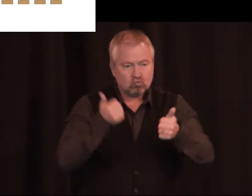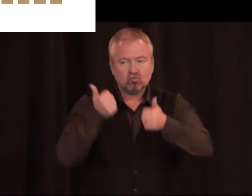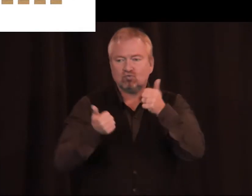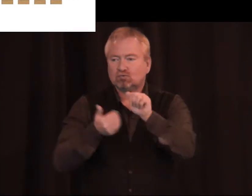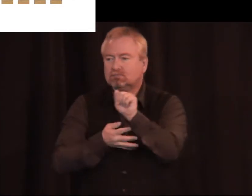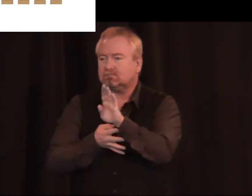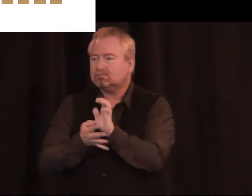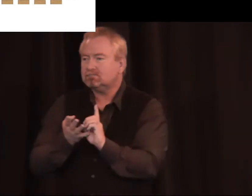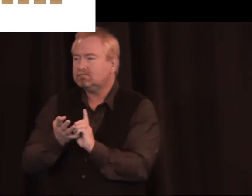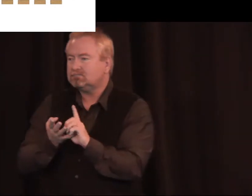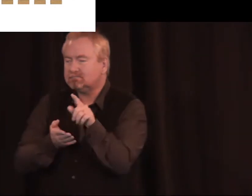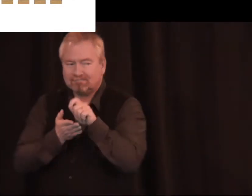See what you think is the correct answer.